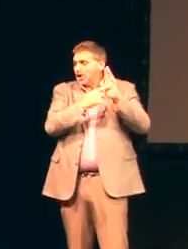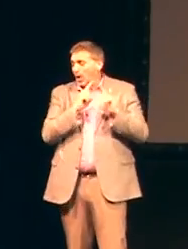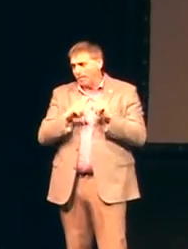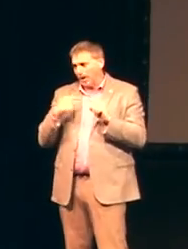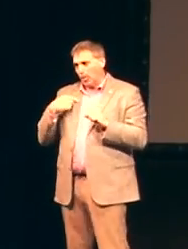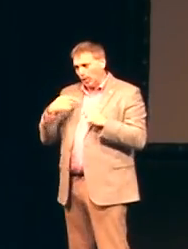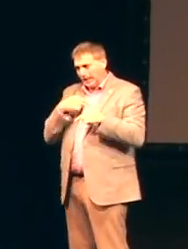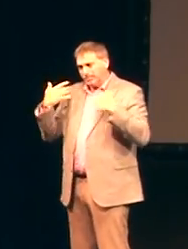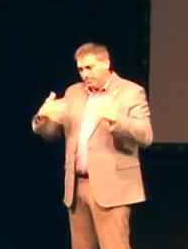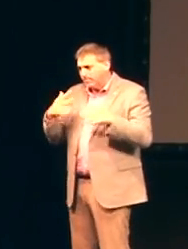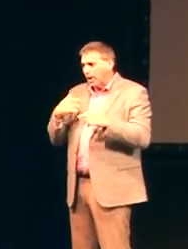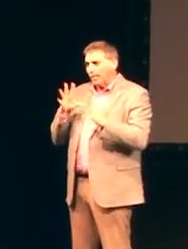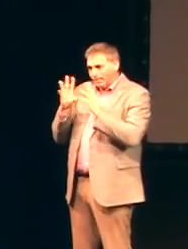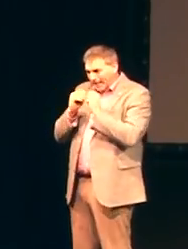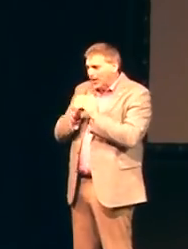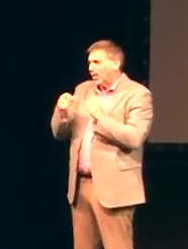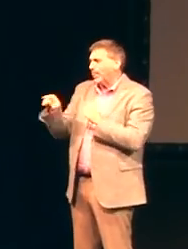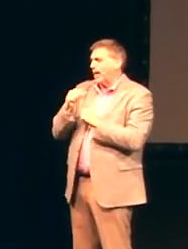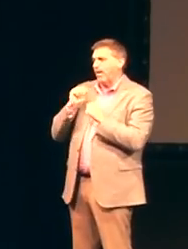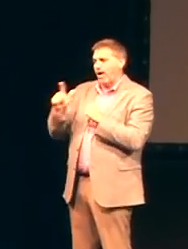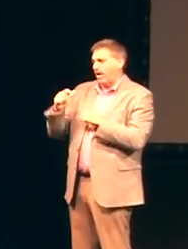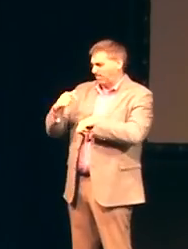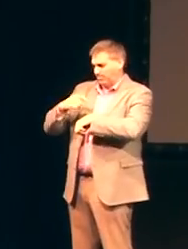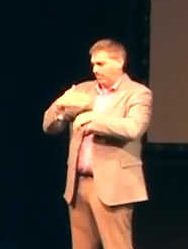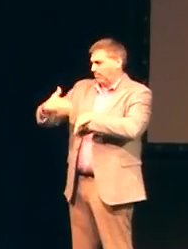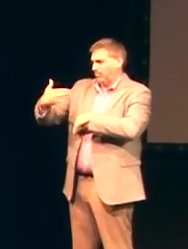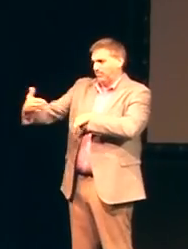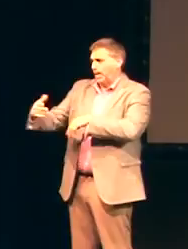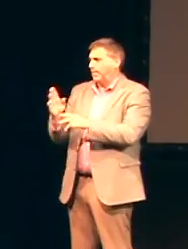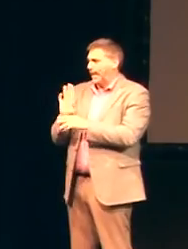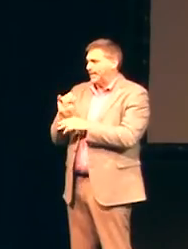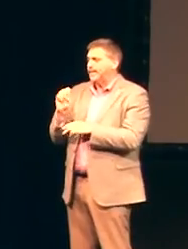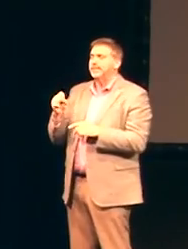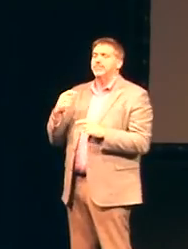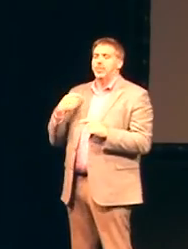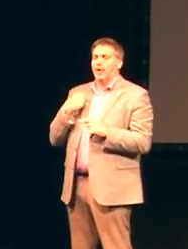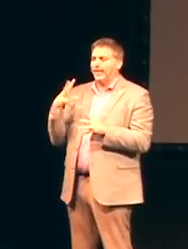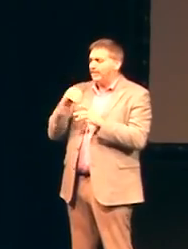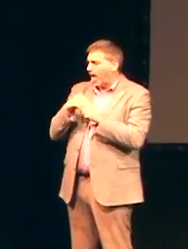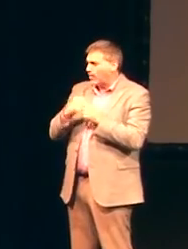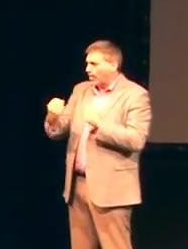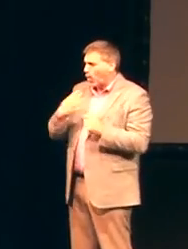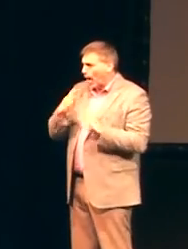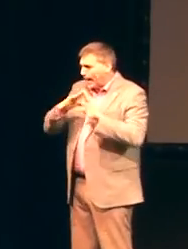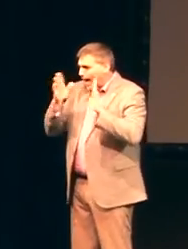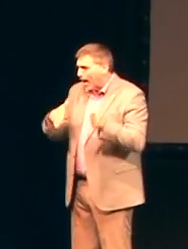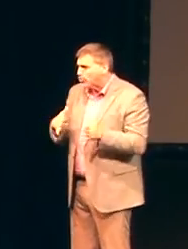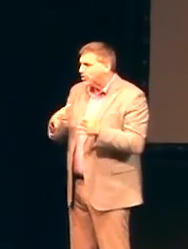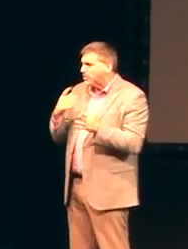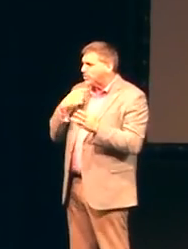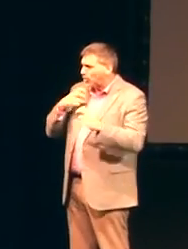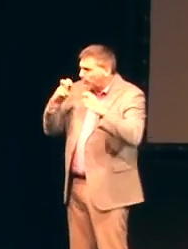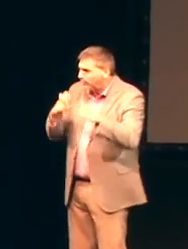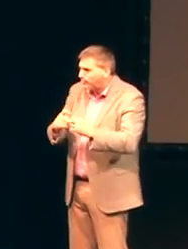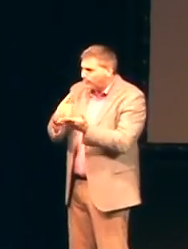on various boards. We have meetings with them all the time. And on a frequent basis.